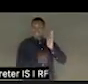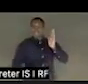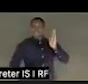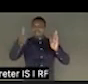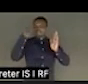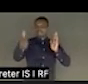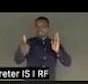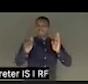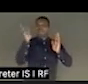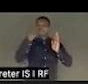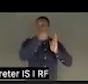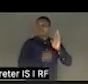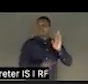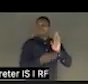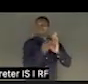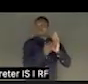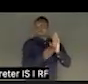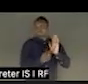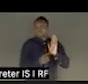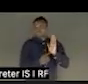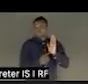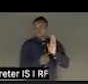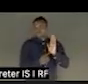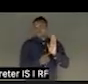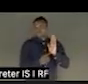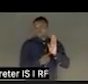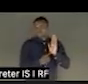You will be invited again to make sure that the best practices we have collected